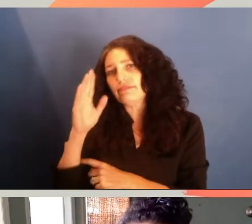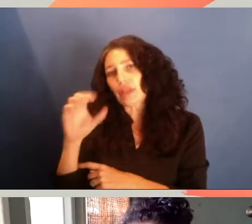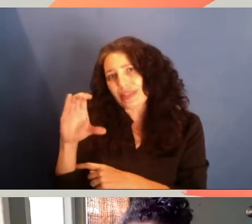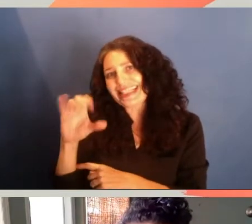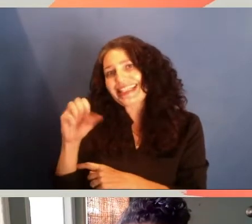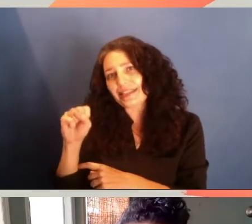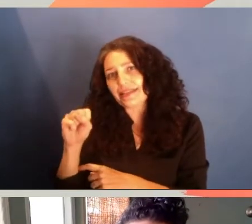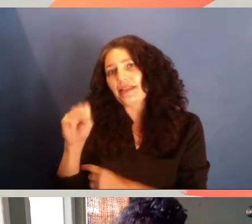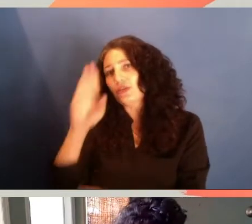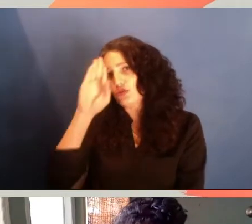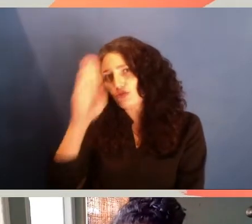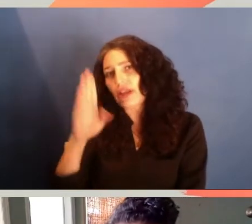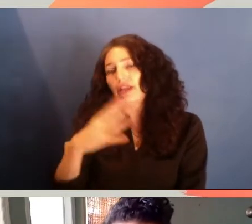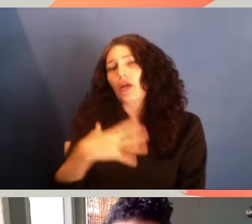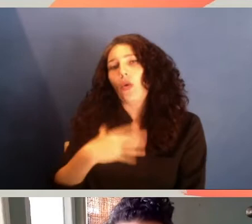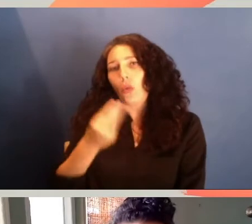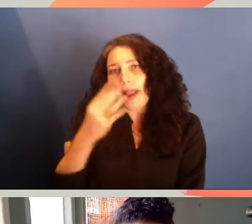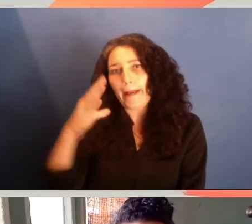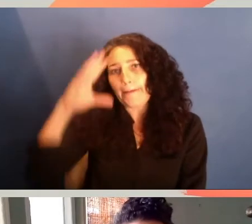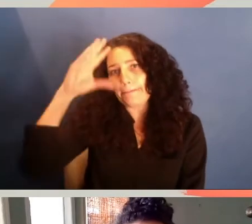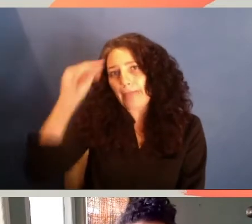that I'm aware of anyway, who've commented publicly on our film.